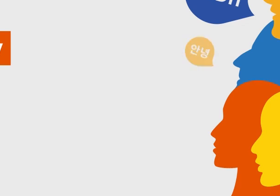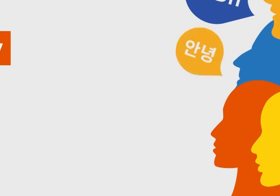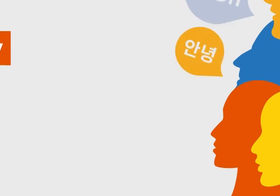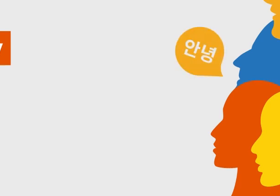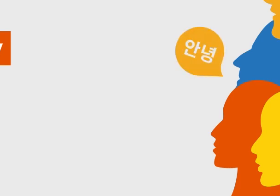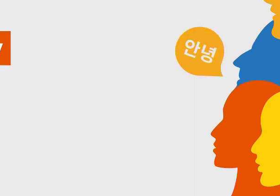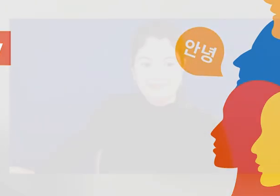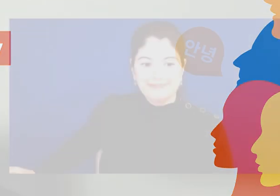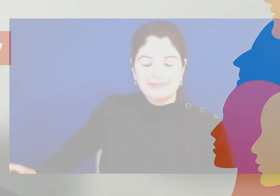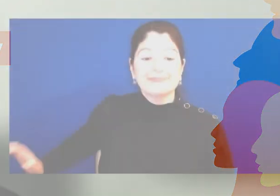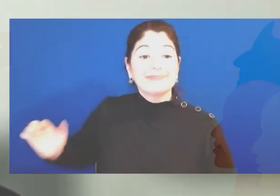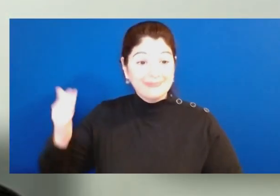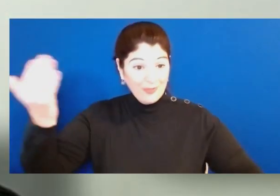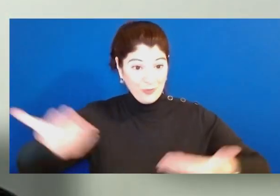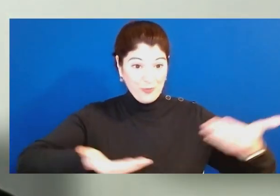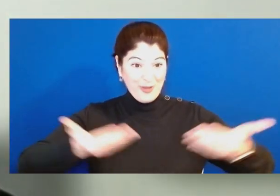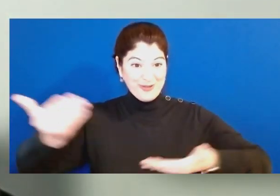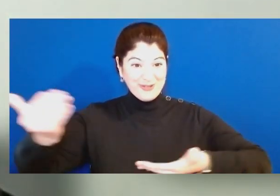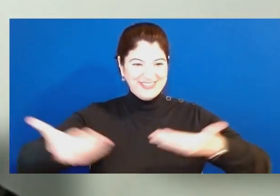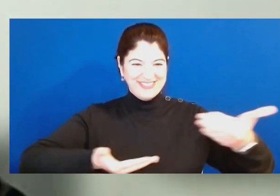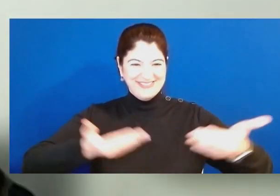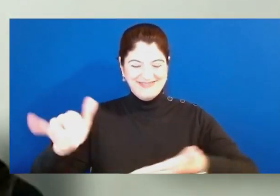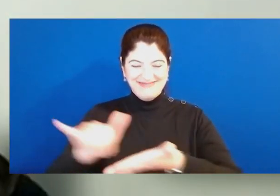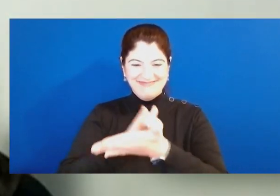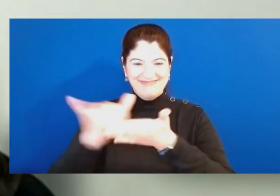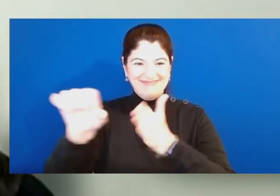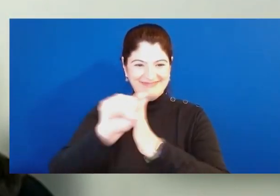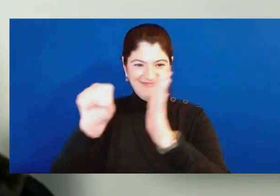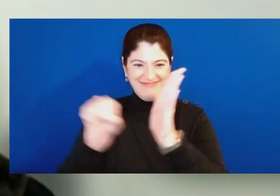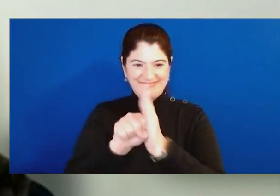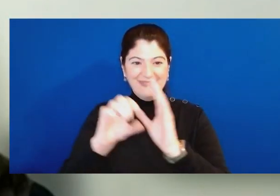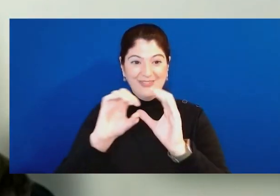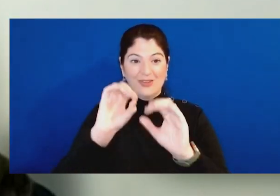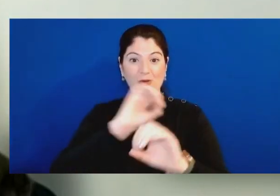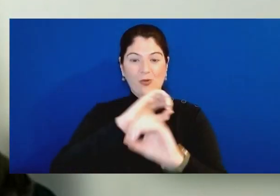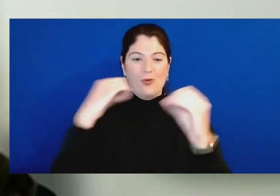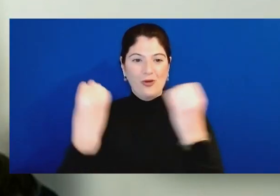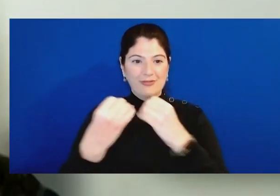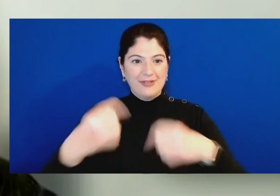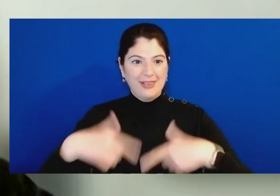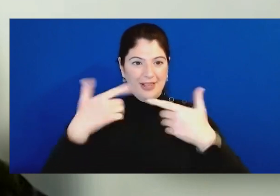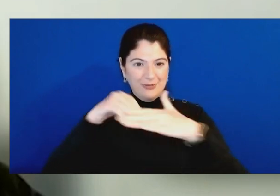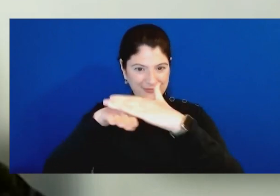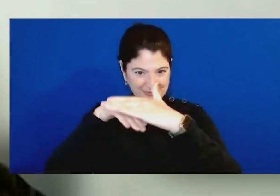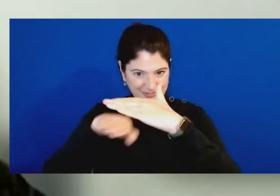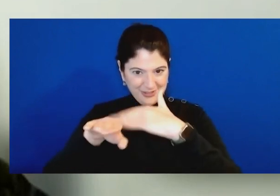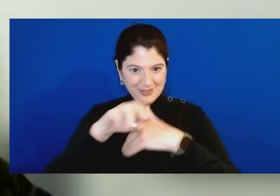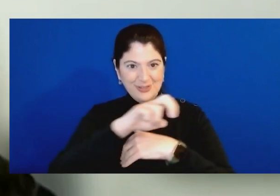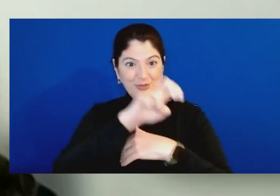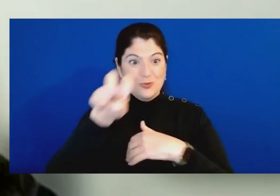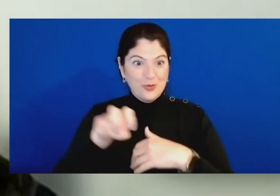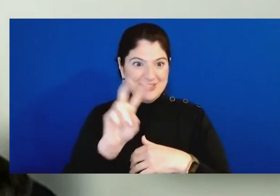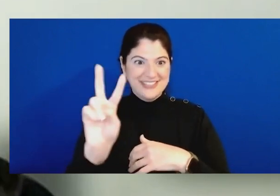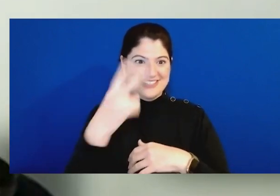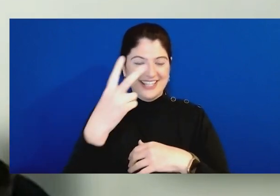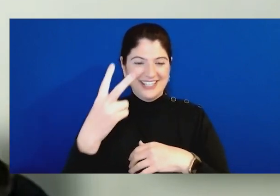[Margarita] Bienvenidos and welcome everyone to the New York State Office of Language Access Listening Tour second virtual session. I'm Margarita Larios,